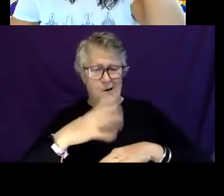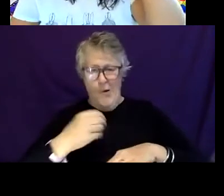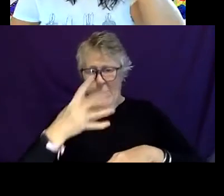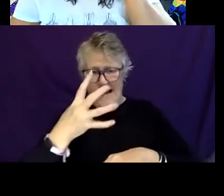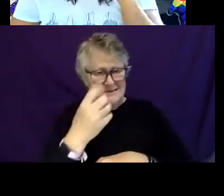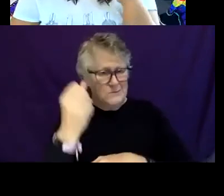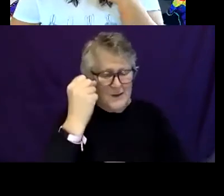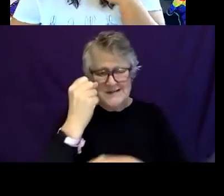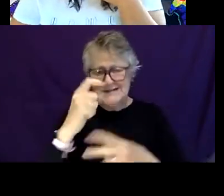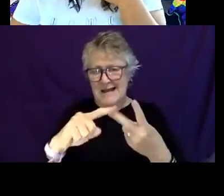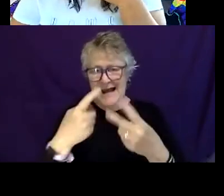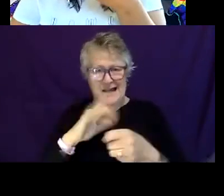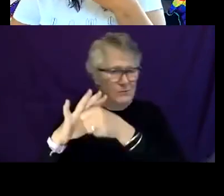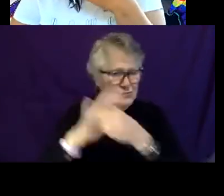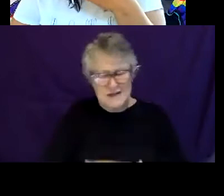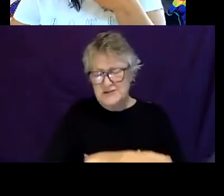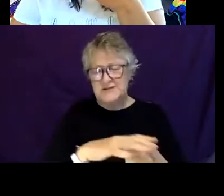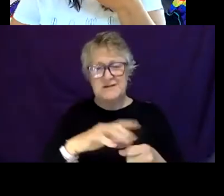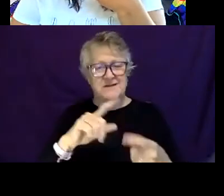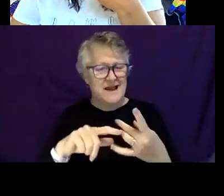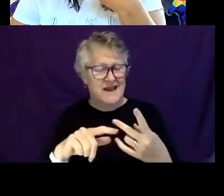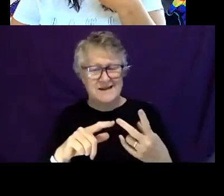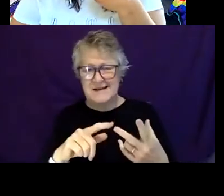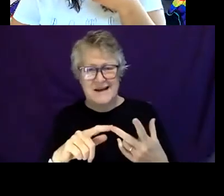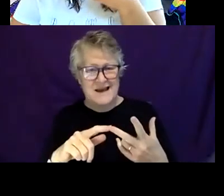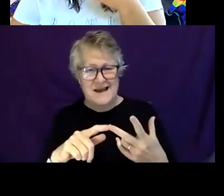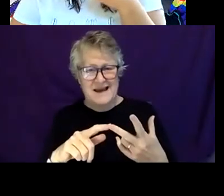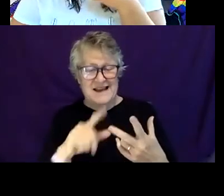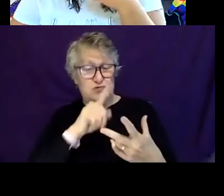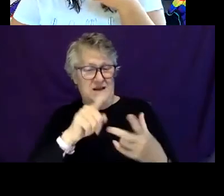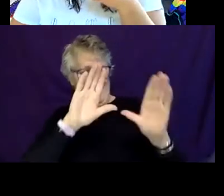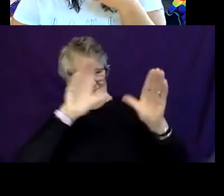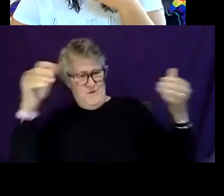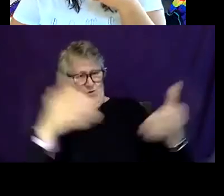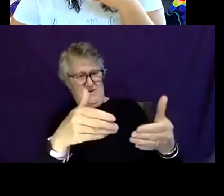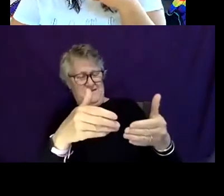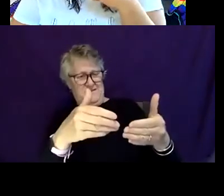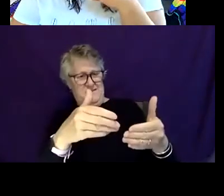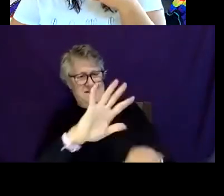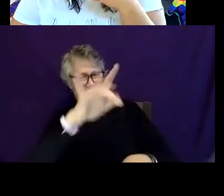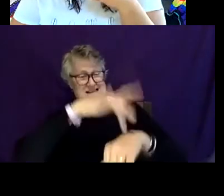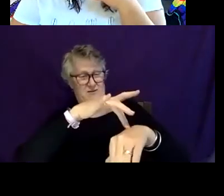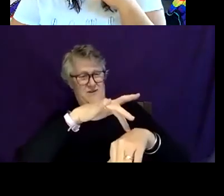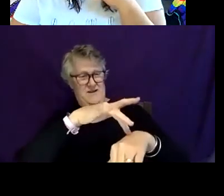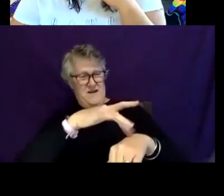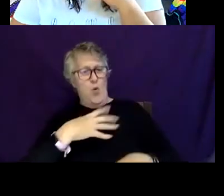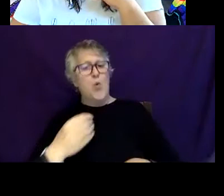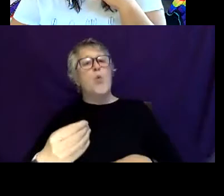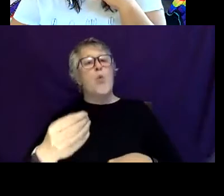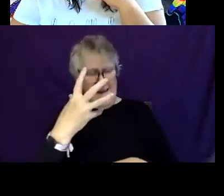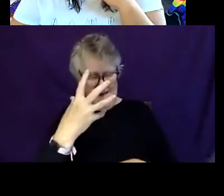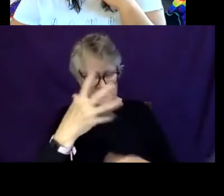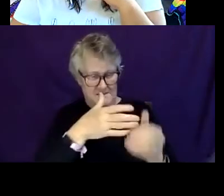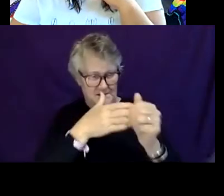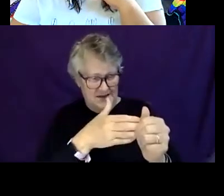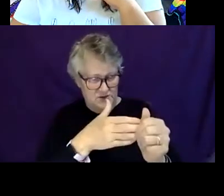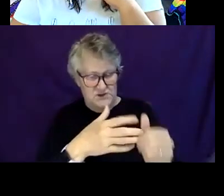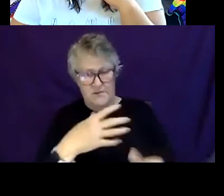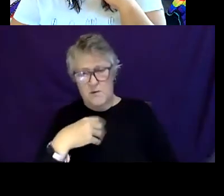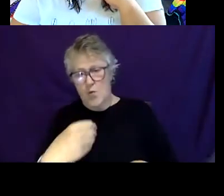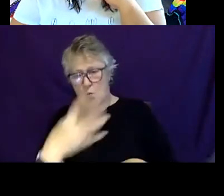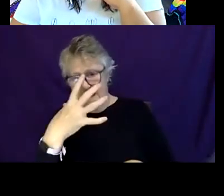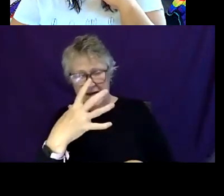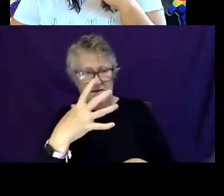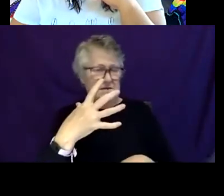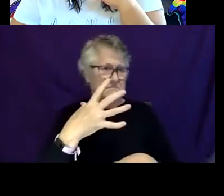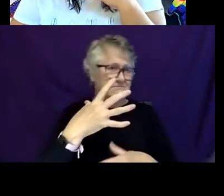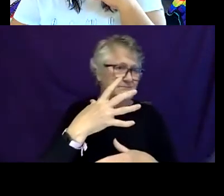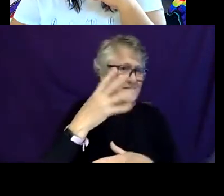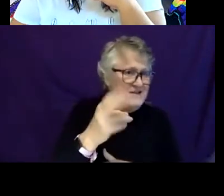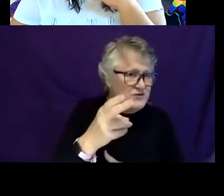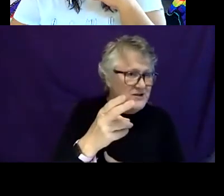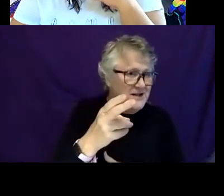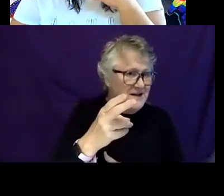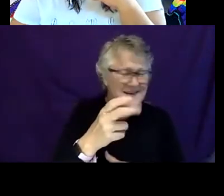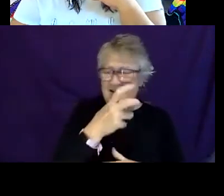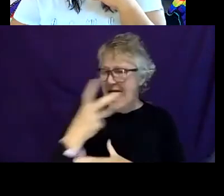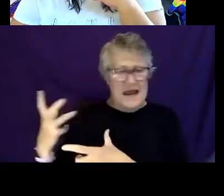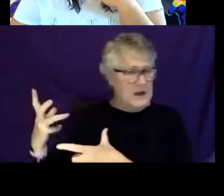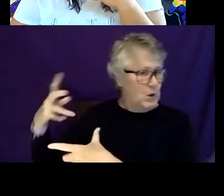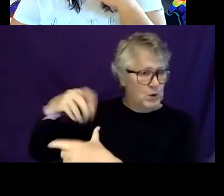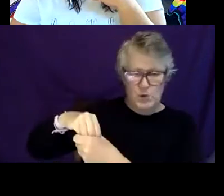It is centered in white history, it's centered in white leadership rather than centered and community and or inclusive of the Black and Brown experience.